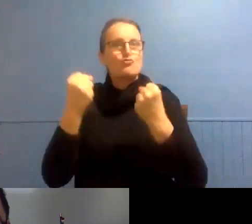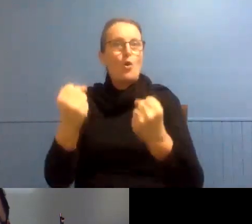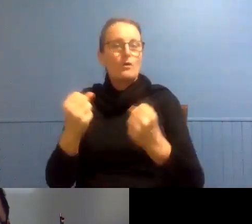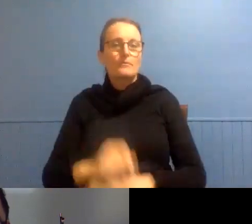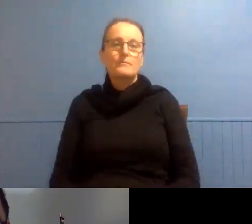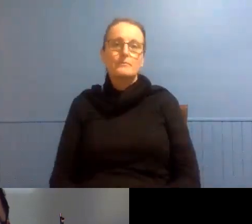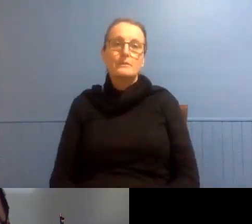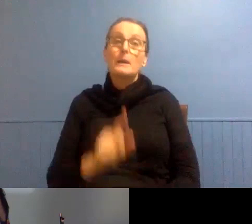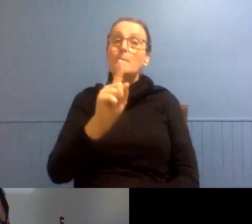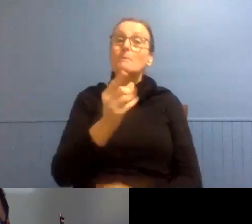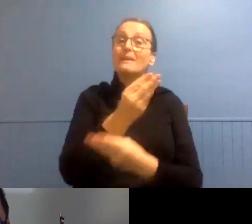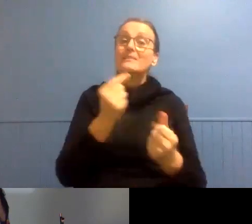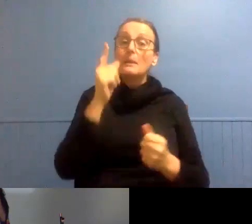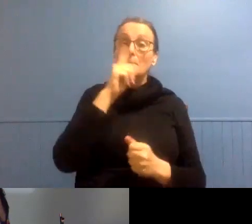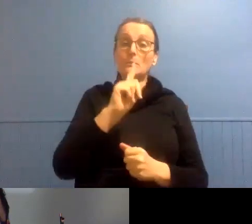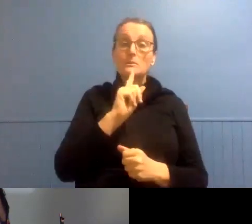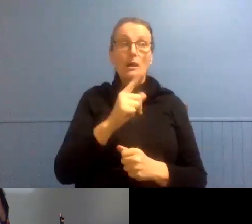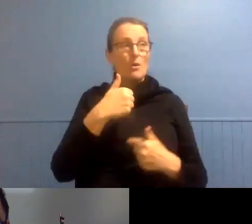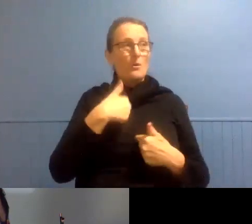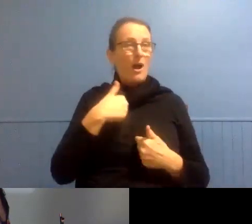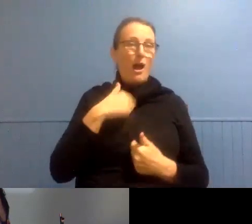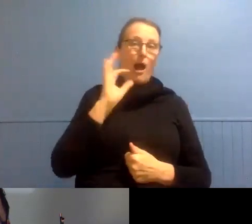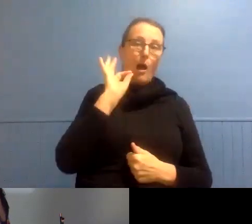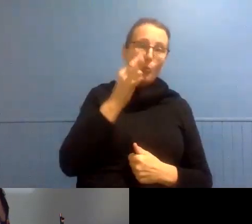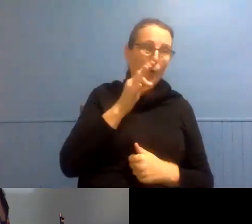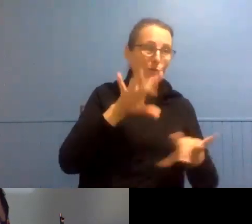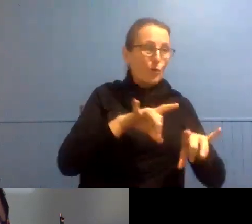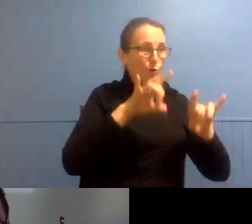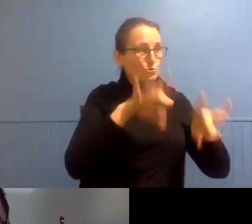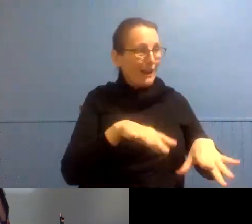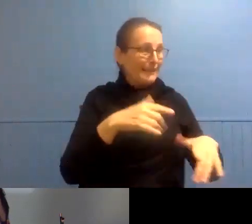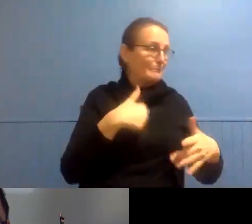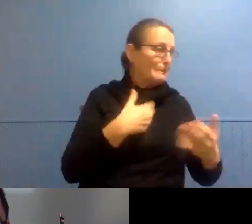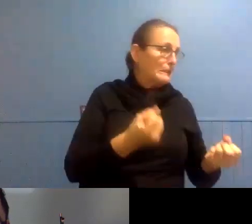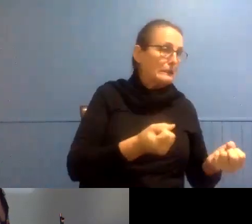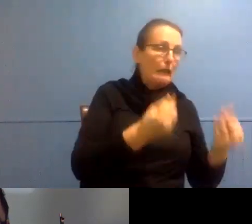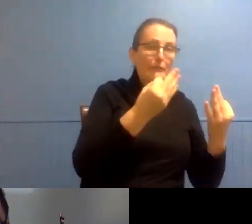Australia, I'm completely deficient. And because you're from Aboriginal Australia, you're completely full.